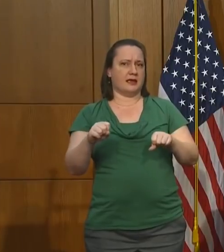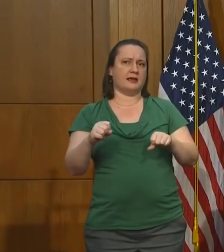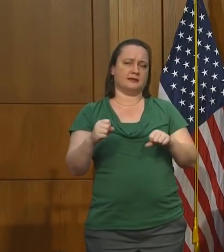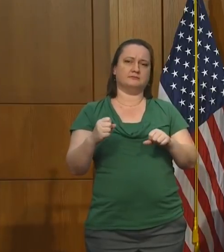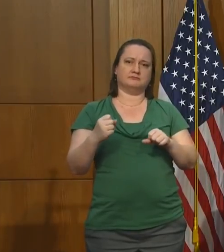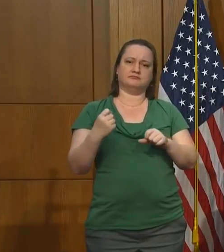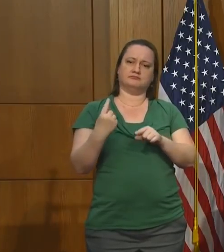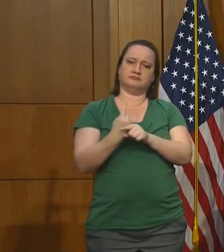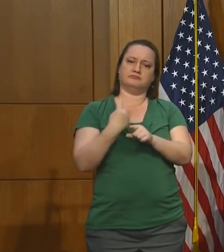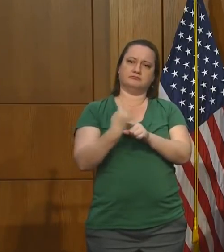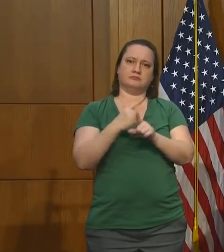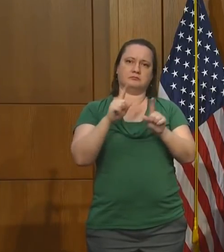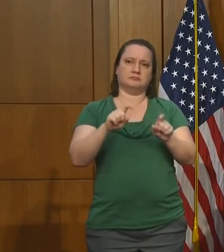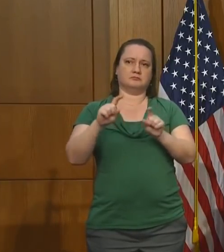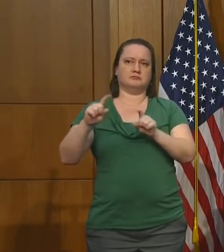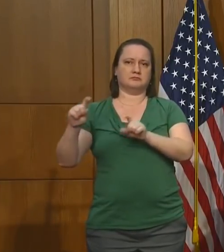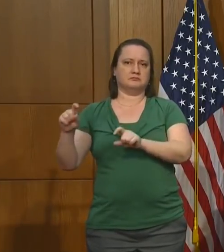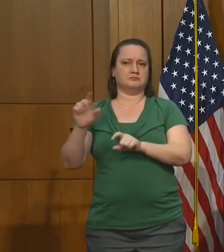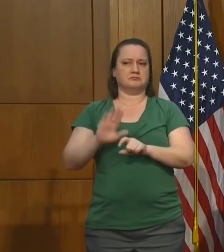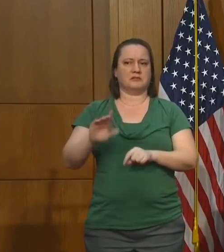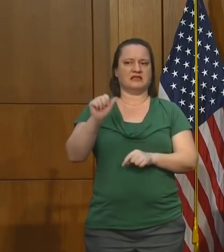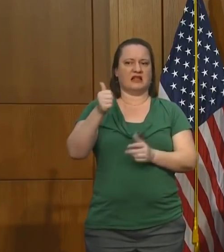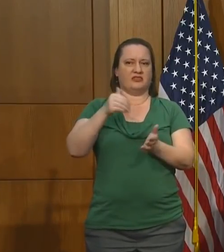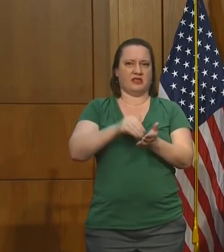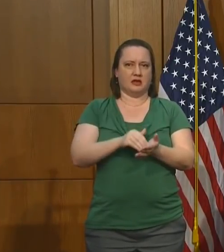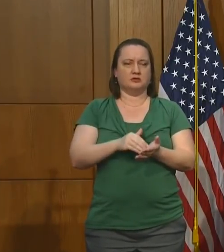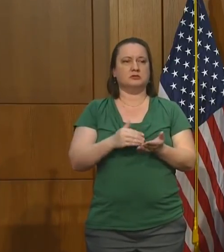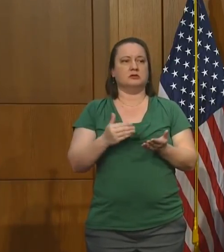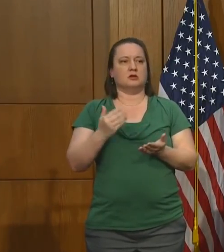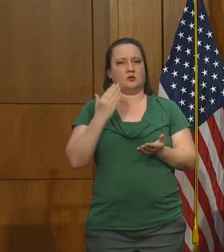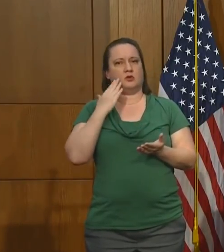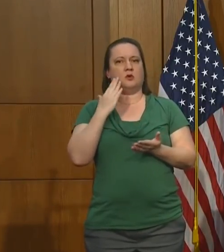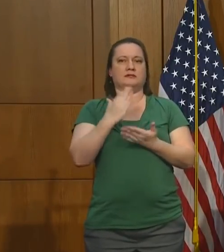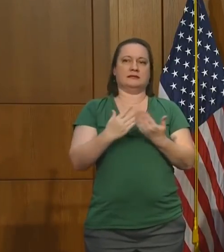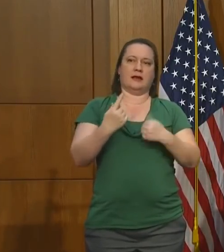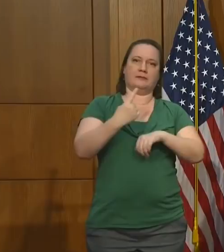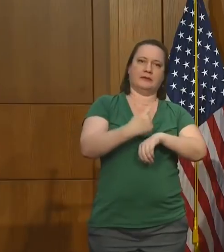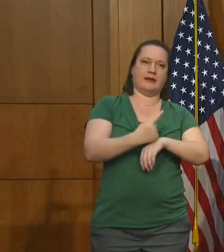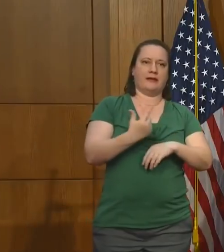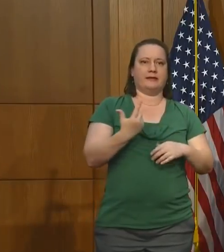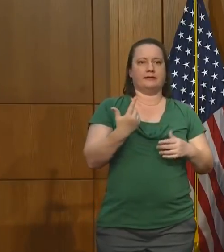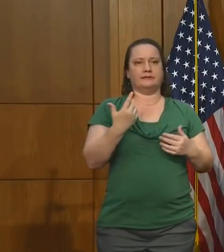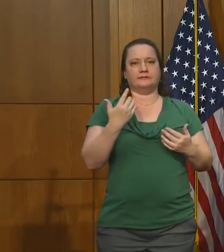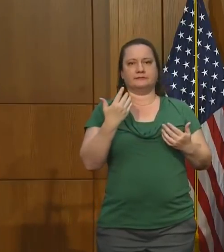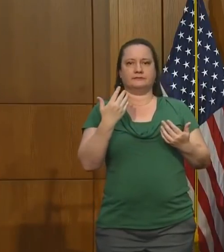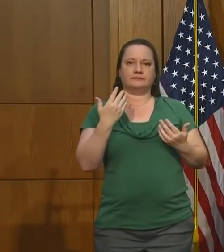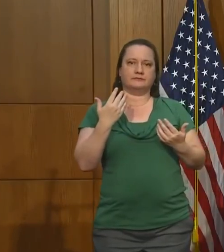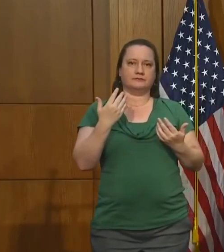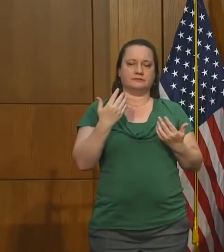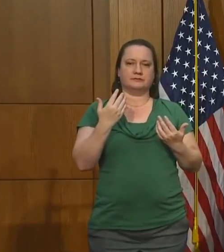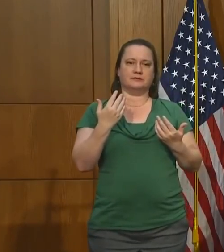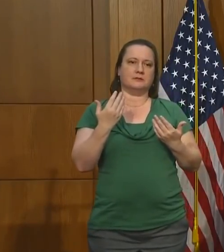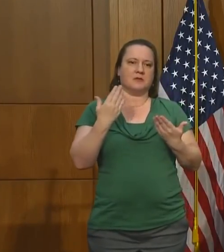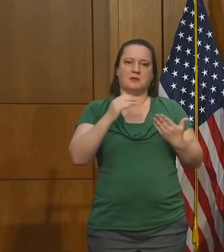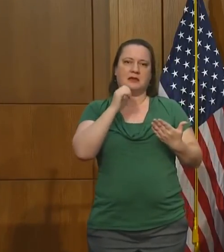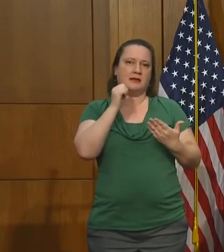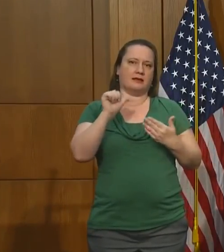HAVE A THAT CURVE TOWARDS TO THOUSAND BY. I HOPE I HOPE. IS THAT BY THE END OF. WEEK THAT'LL BE. NUMBER THE WILL BE A TO REACH. THAT WILL BE DAYS.